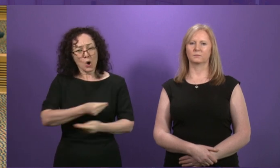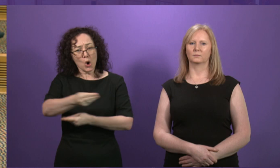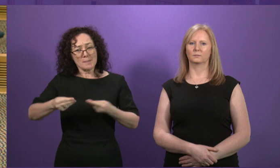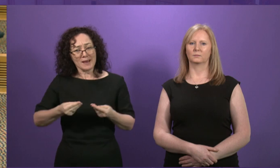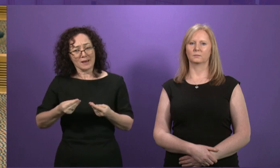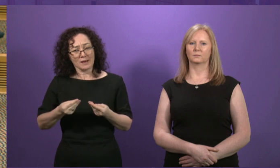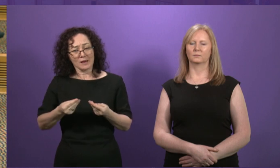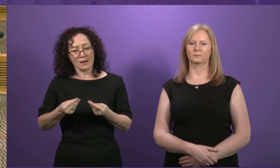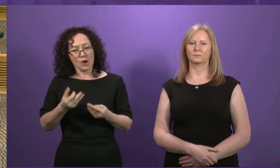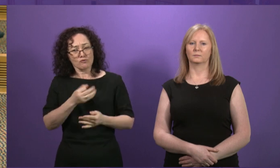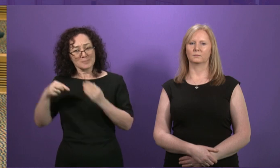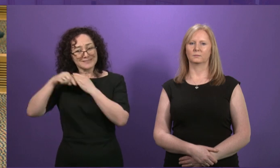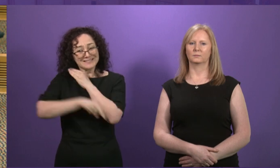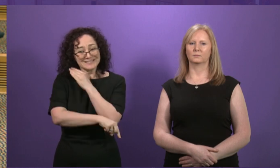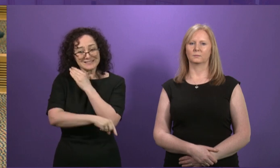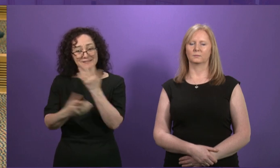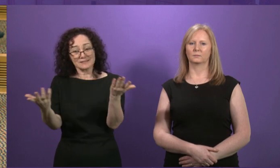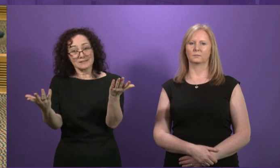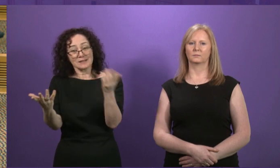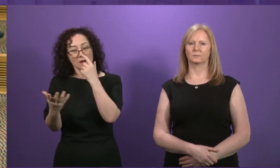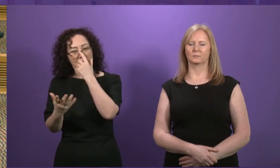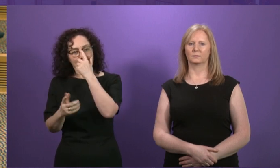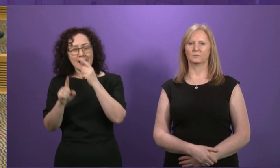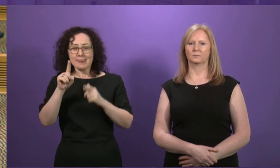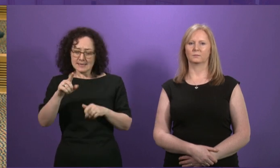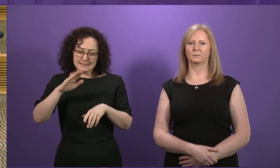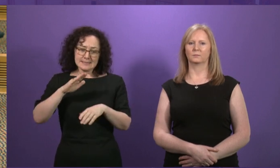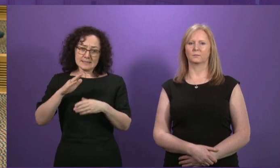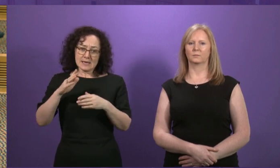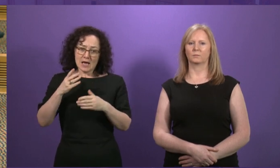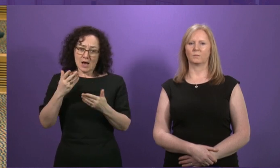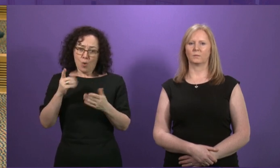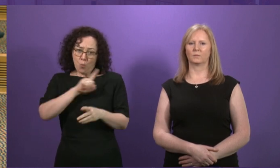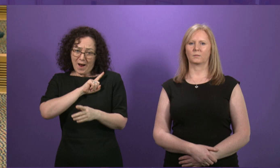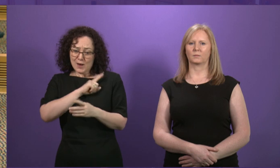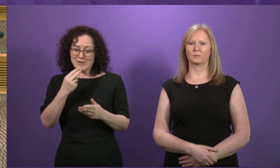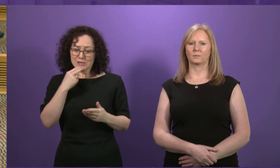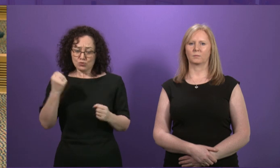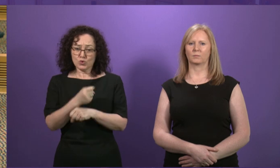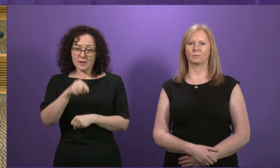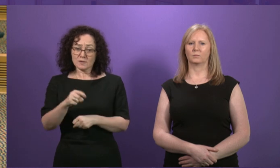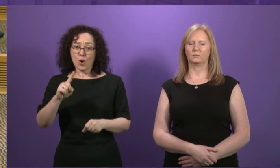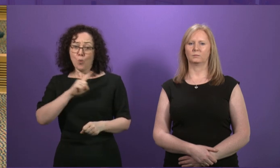All that time, all that effort and all that expense because a Tory Prime Minister refuses